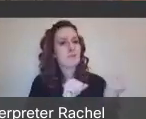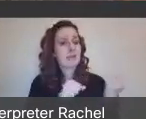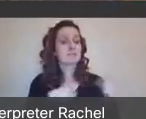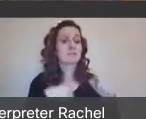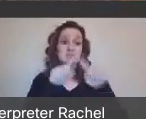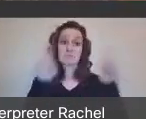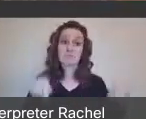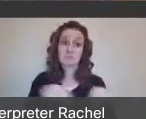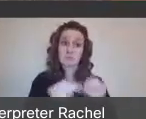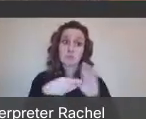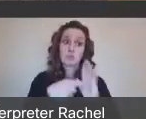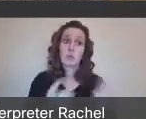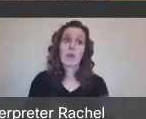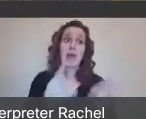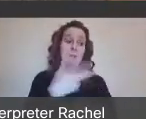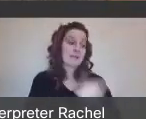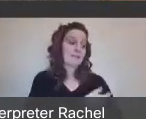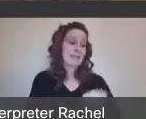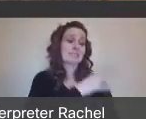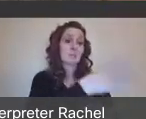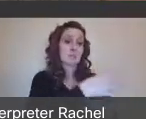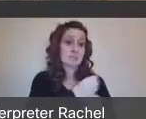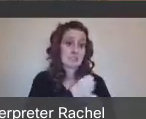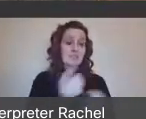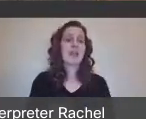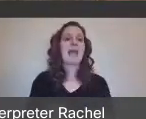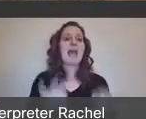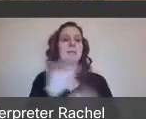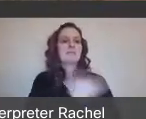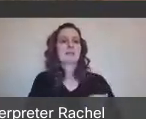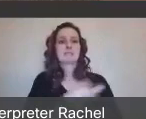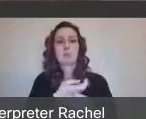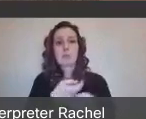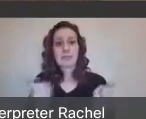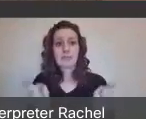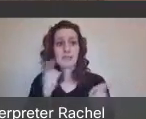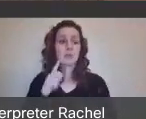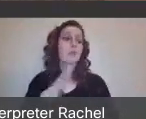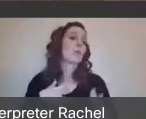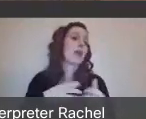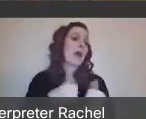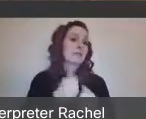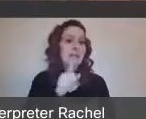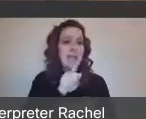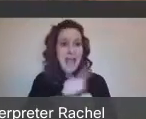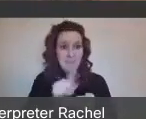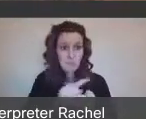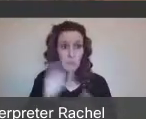many doses we have given and that's updated every Wednesday just prior to this press briefing.